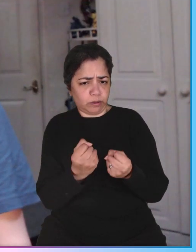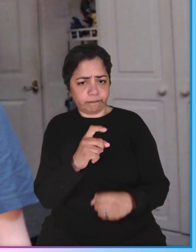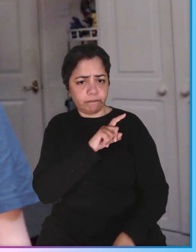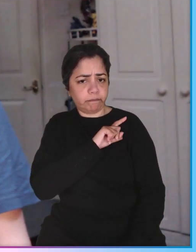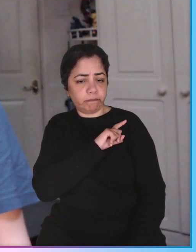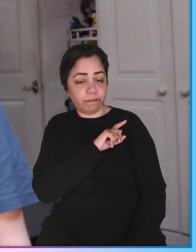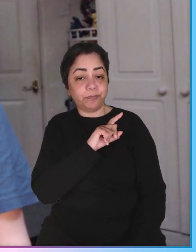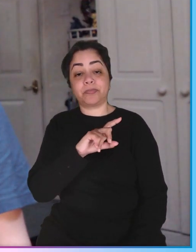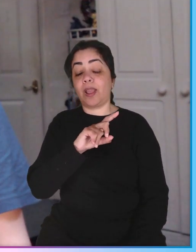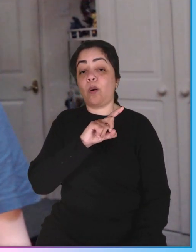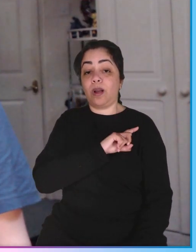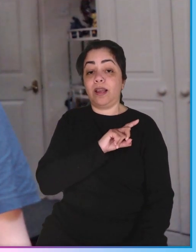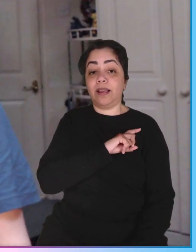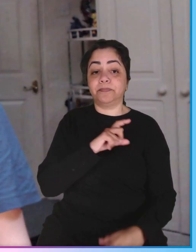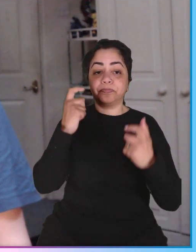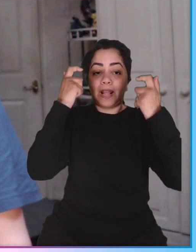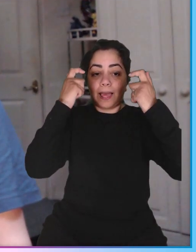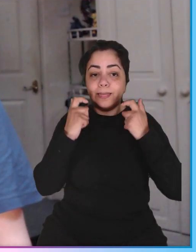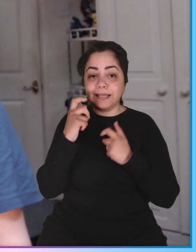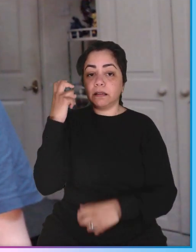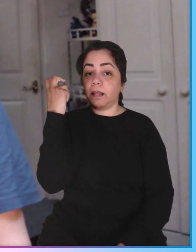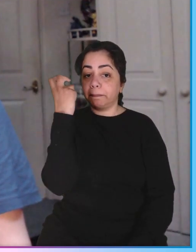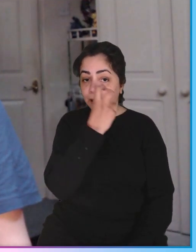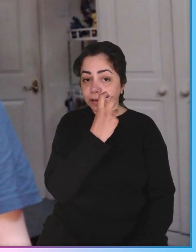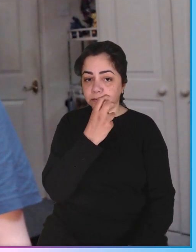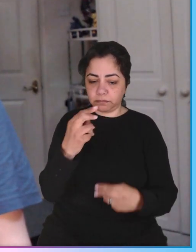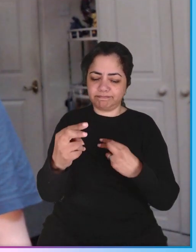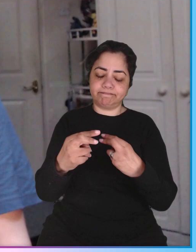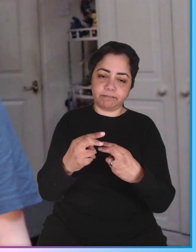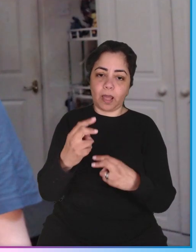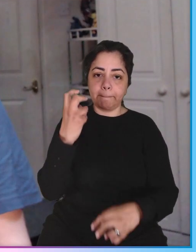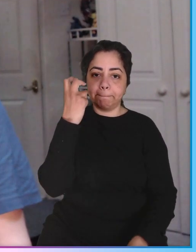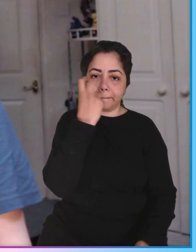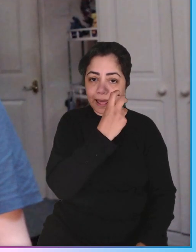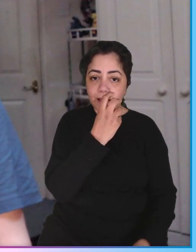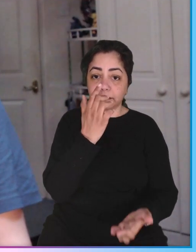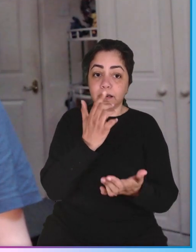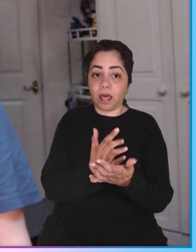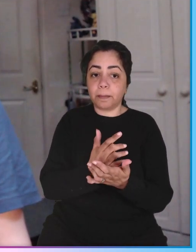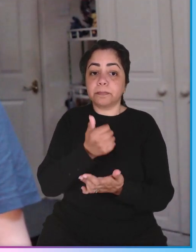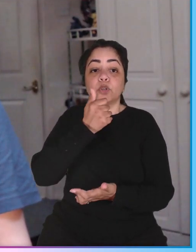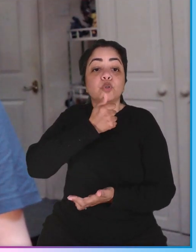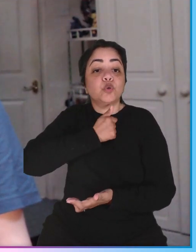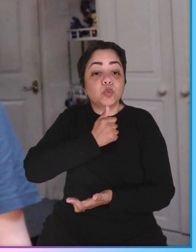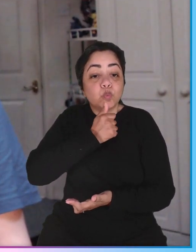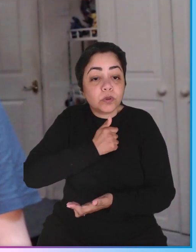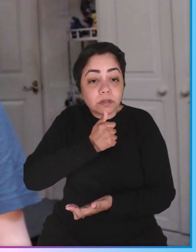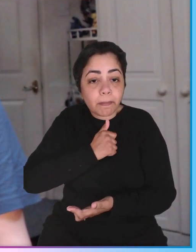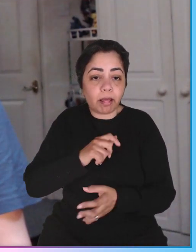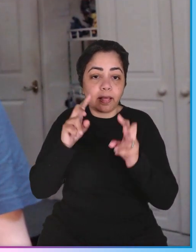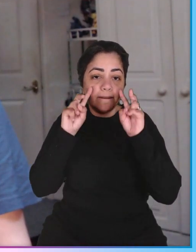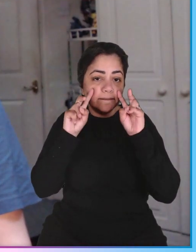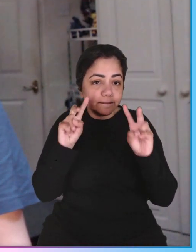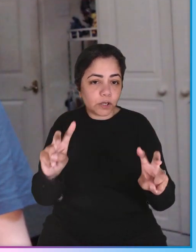It’s basically a way of me saying “I can see absolutely nothing at all!” And that brings us to a very interesting point.